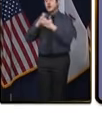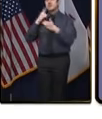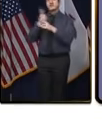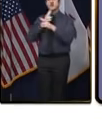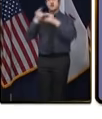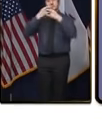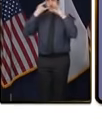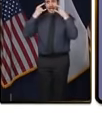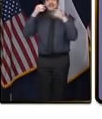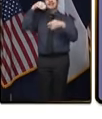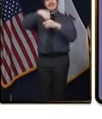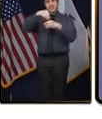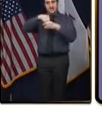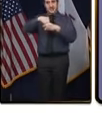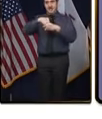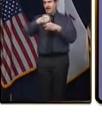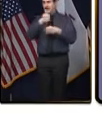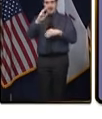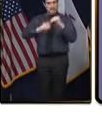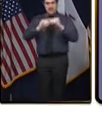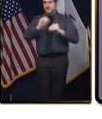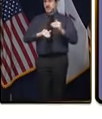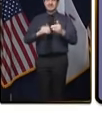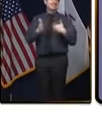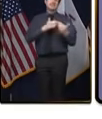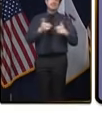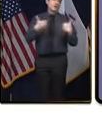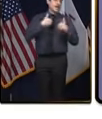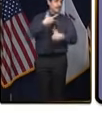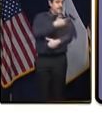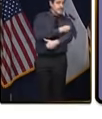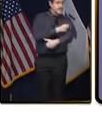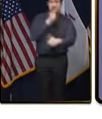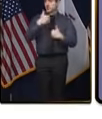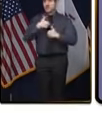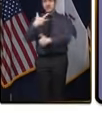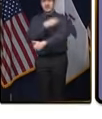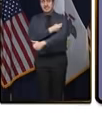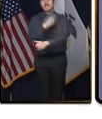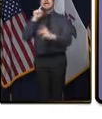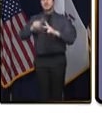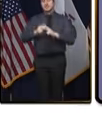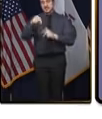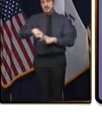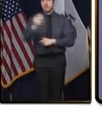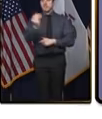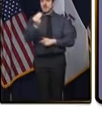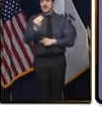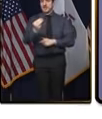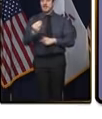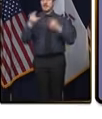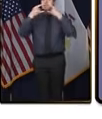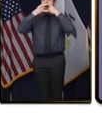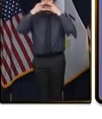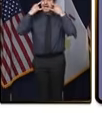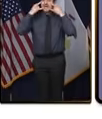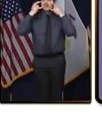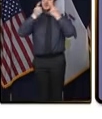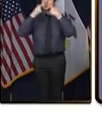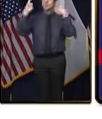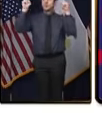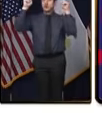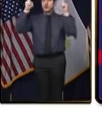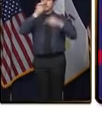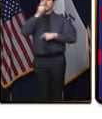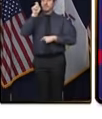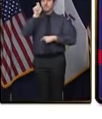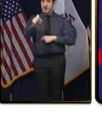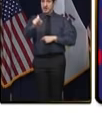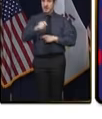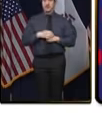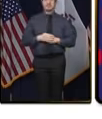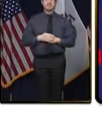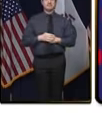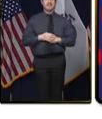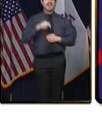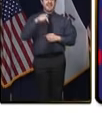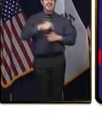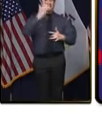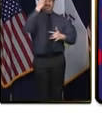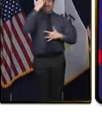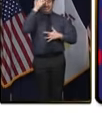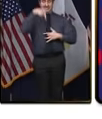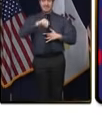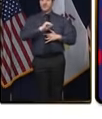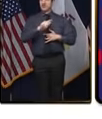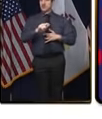mask requirements. Regardless